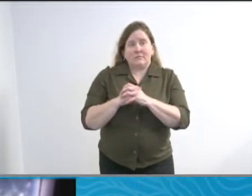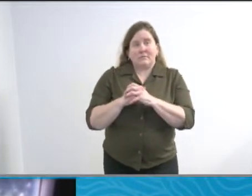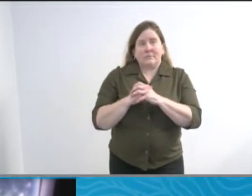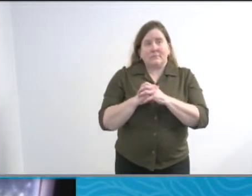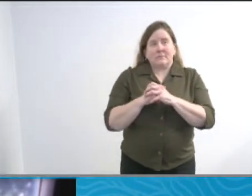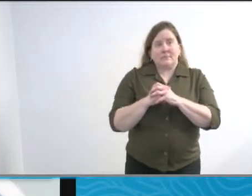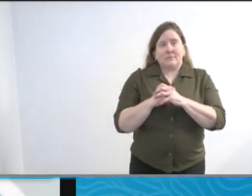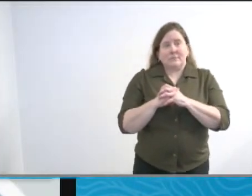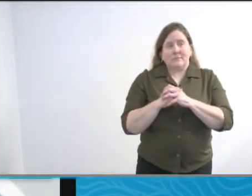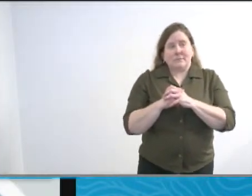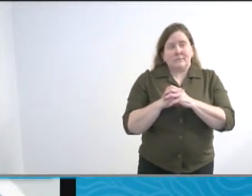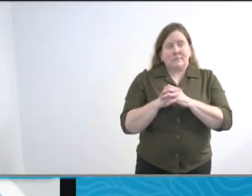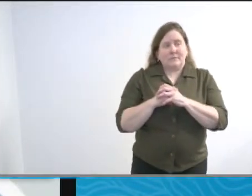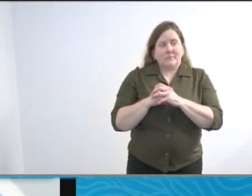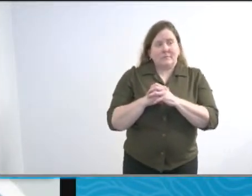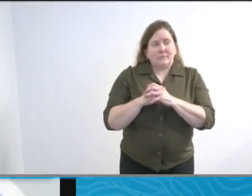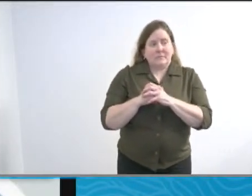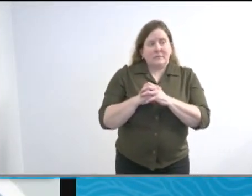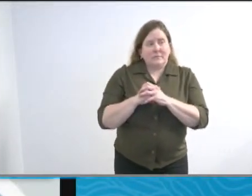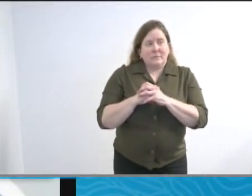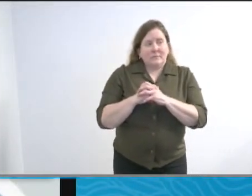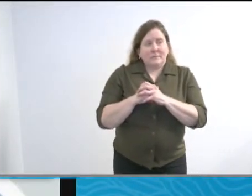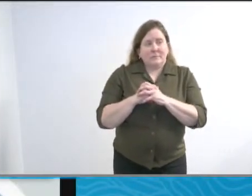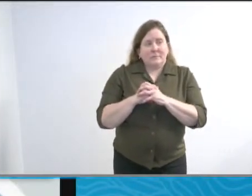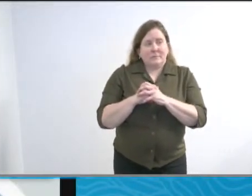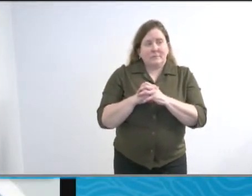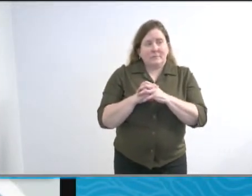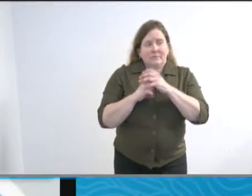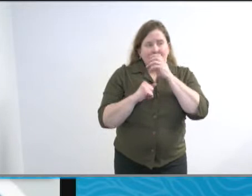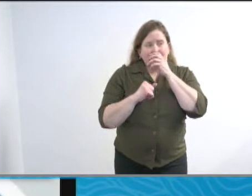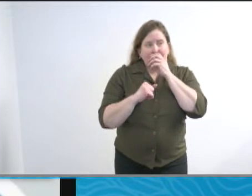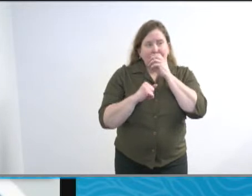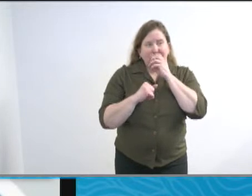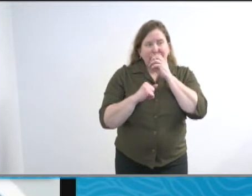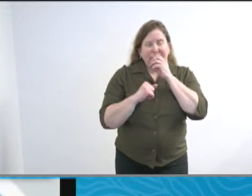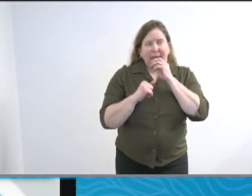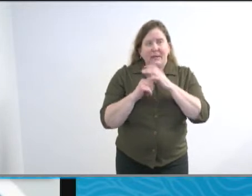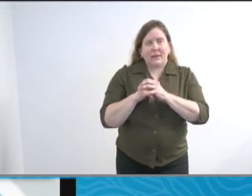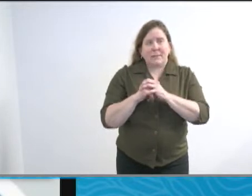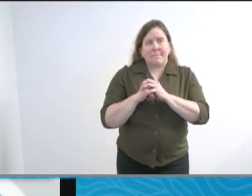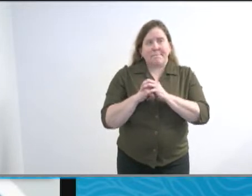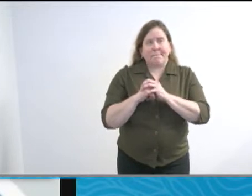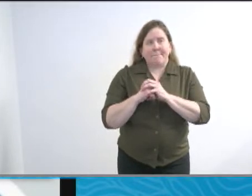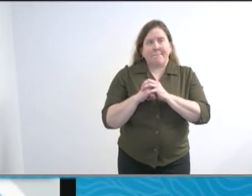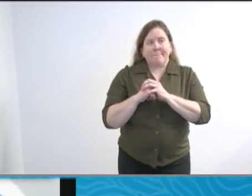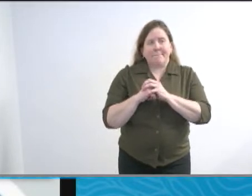Thank you Dr. Salazar. And so we encourage you, if you haven't joined us for a DCAC meeting,